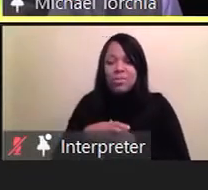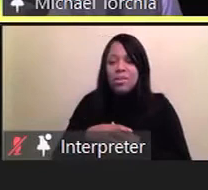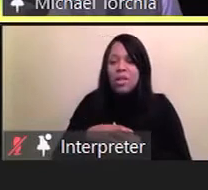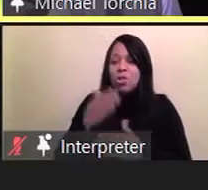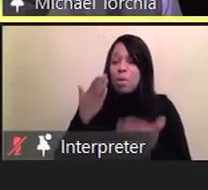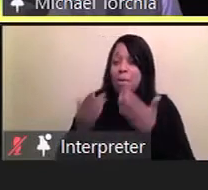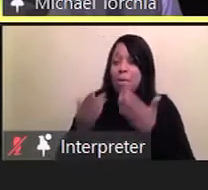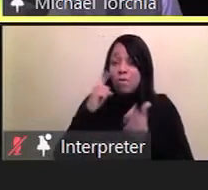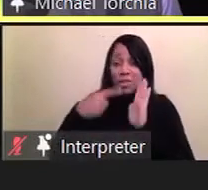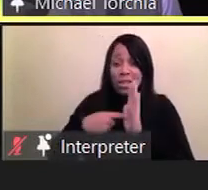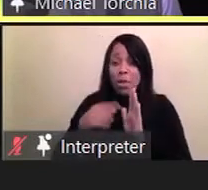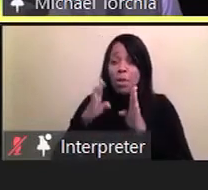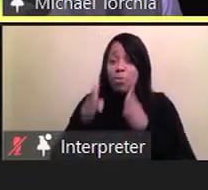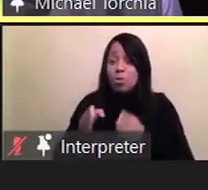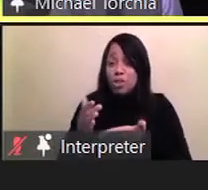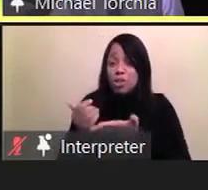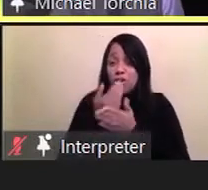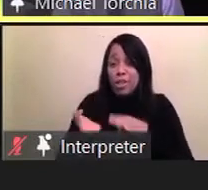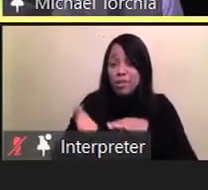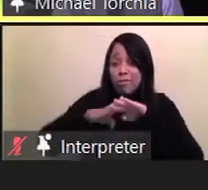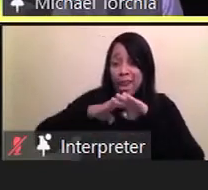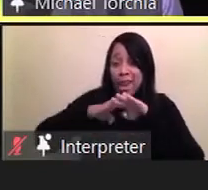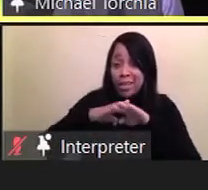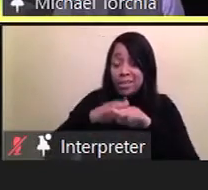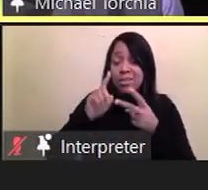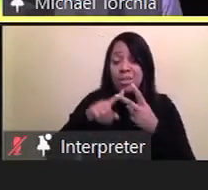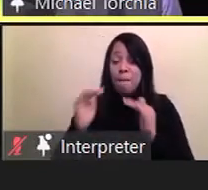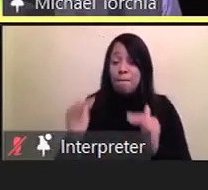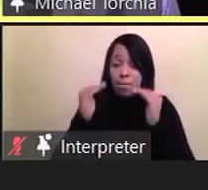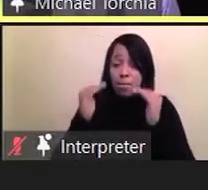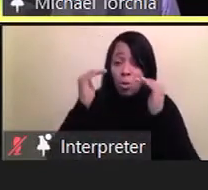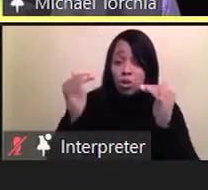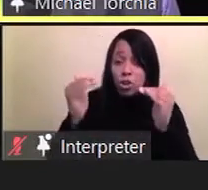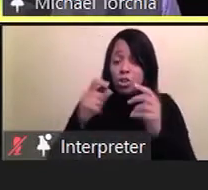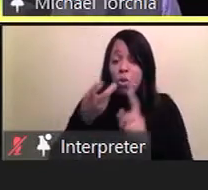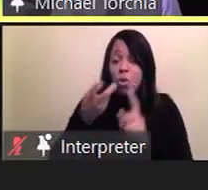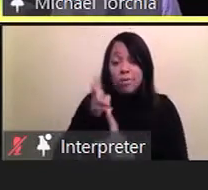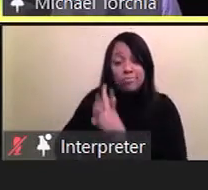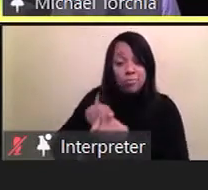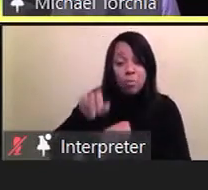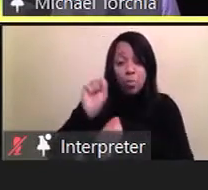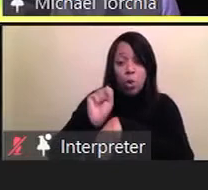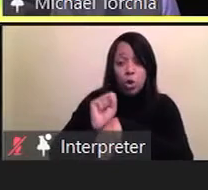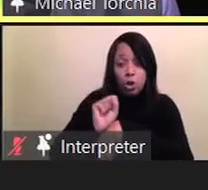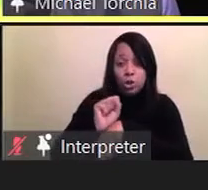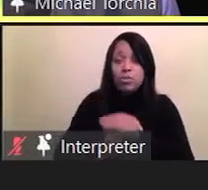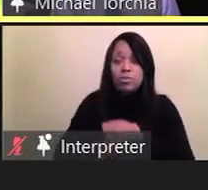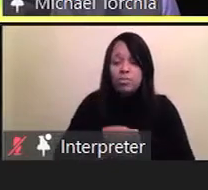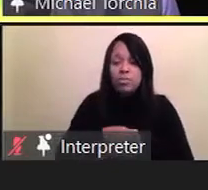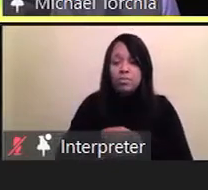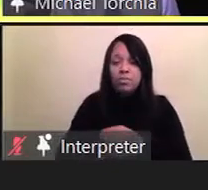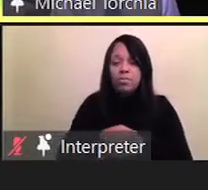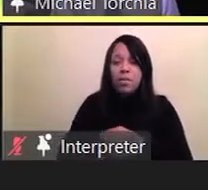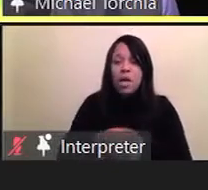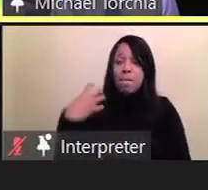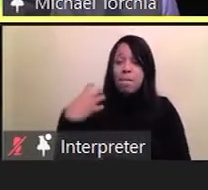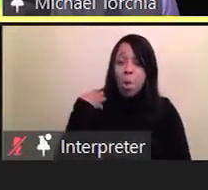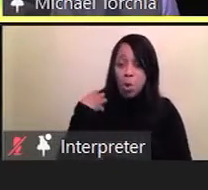or a promotion or a certain assignment or whatever it may be. The employer is required to make a reasonable accommodation--